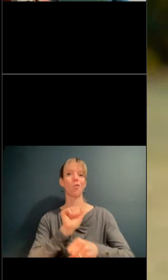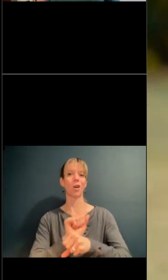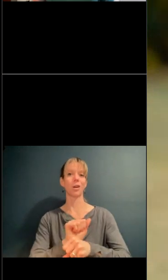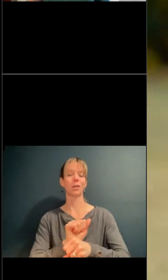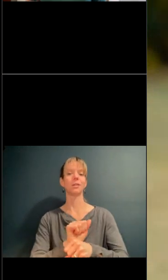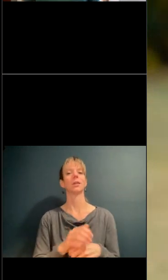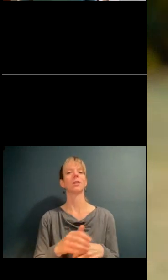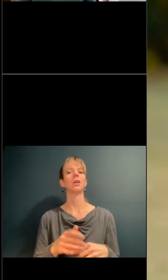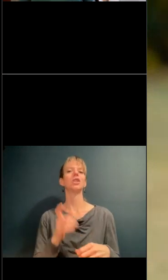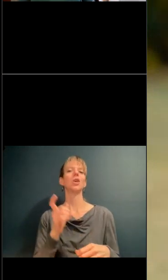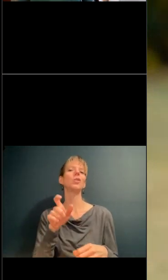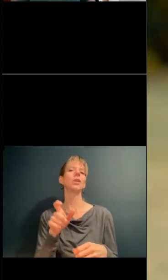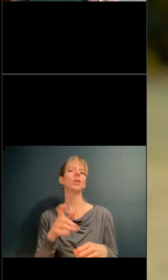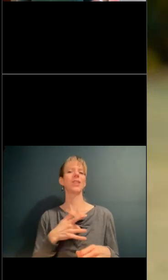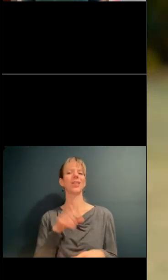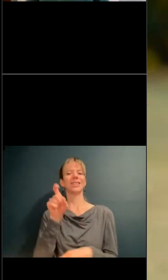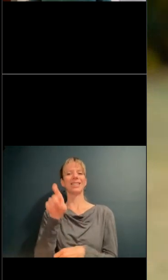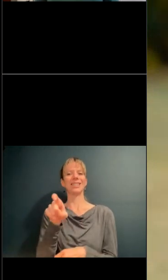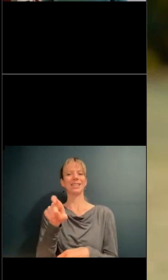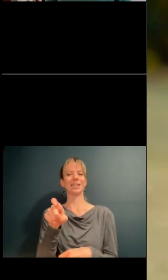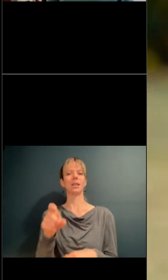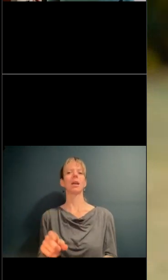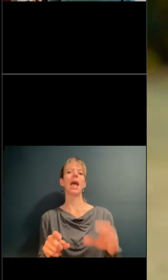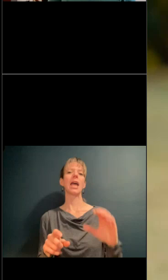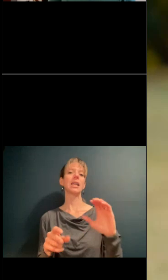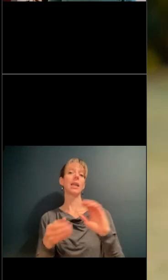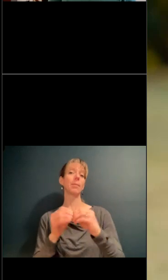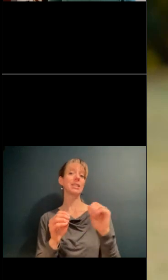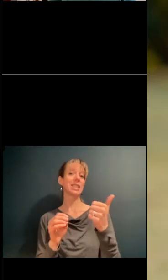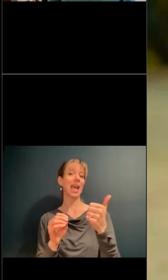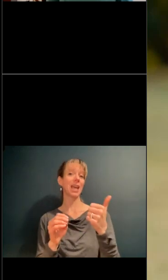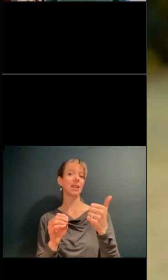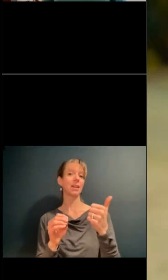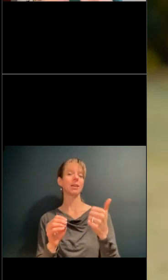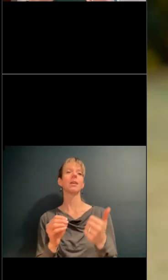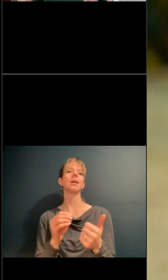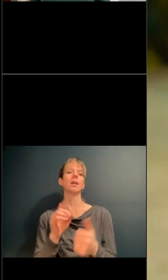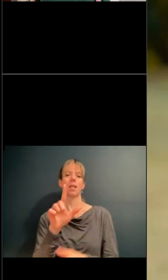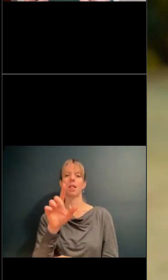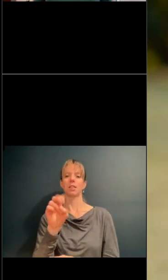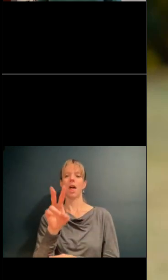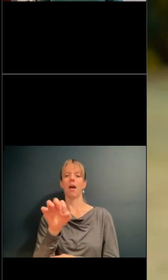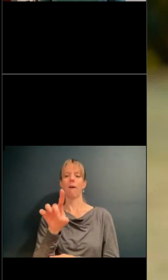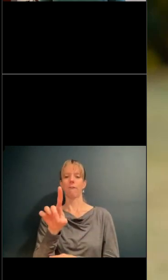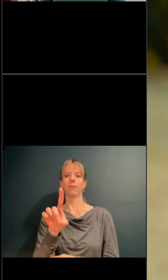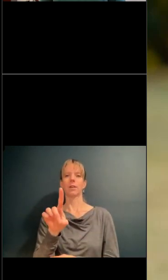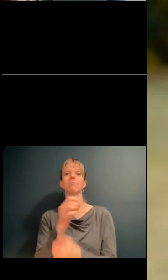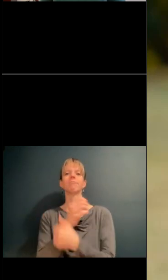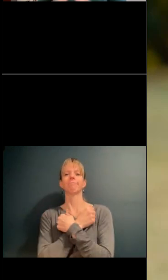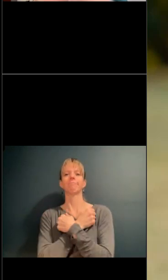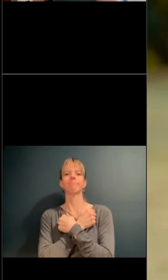of belonging is just to be loved. If you think about the lengths we go for people we love, and the way we make